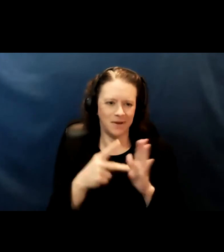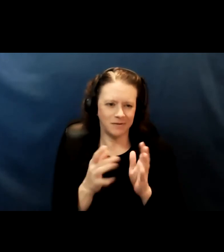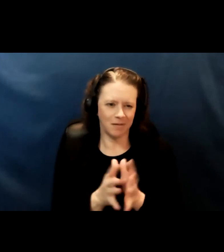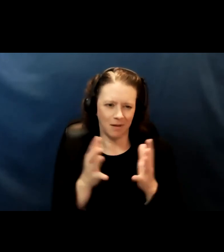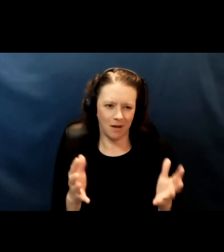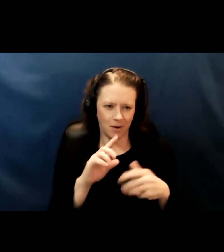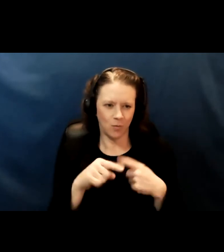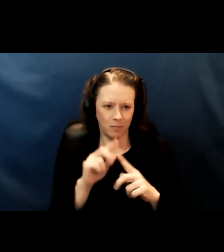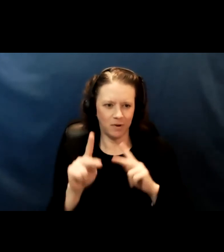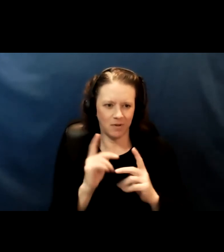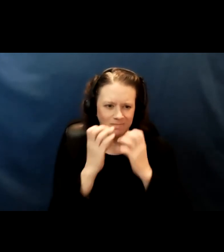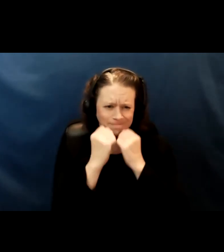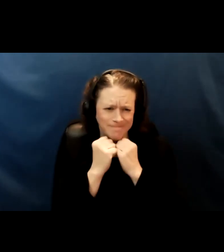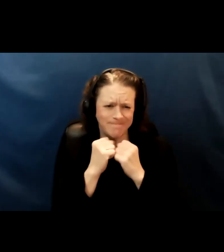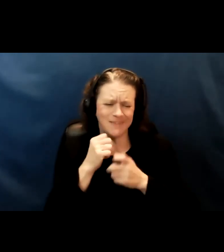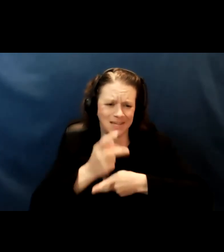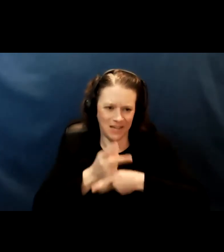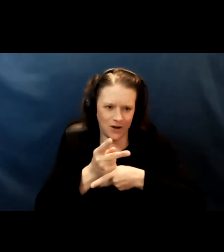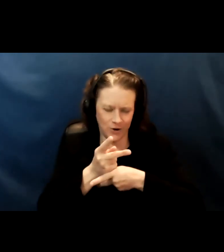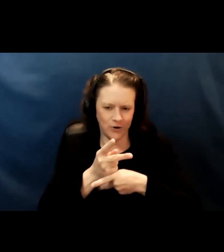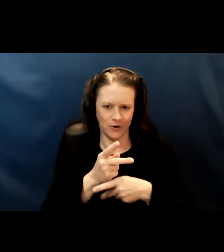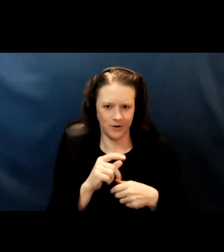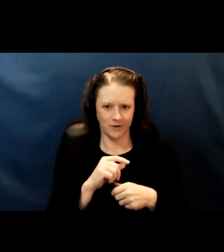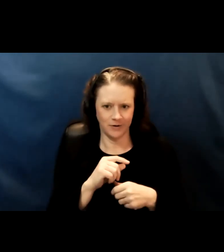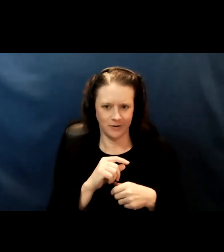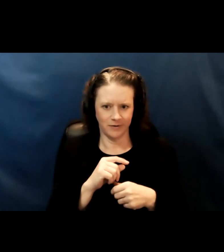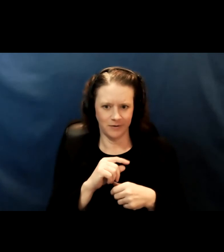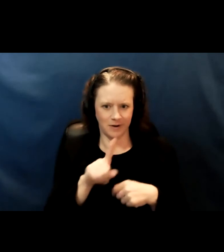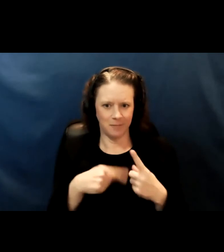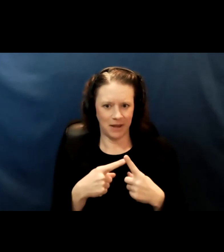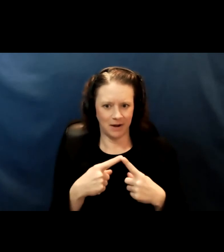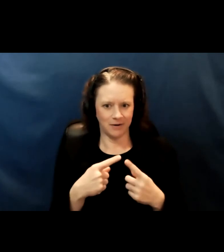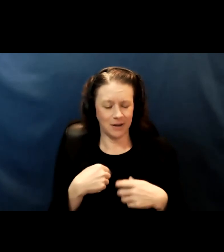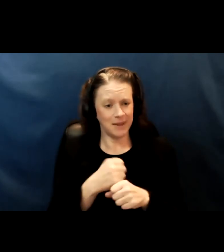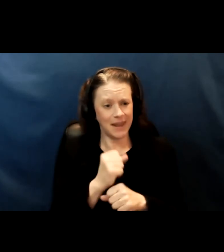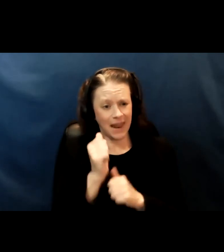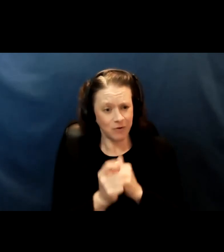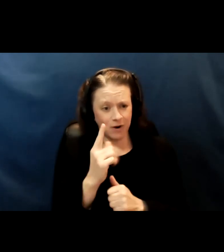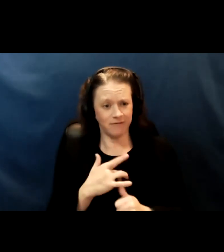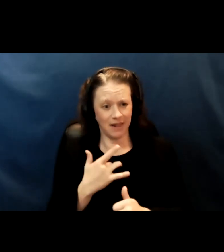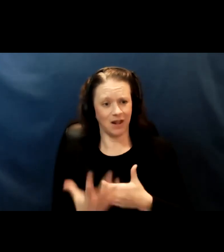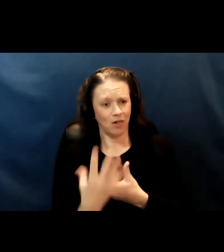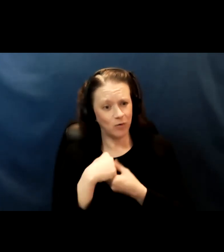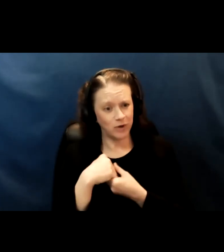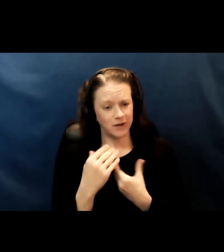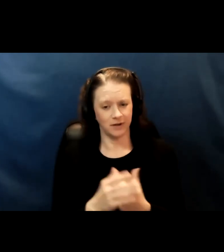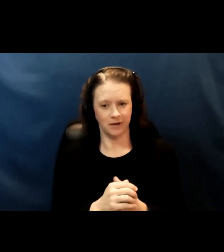care about making everybody feel included. So when you do that,